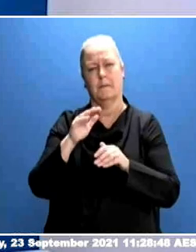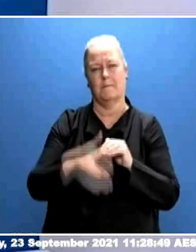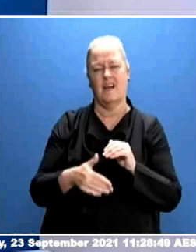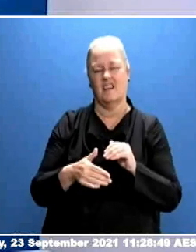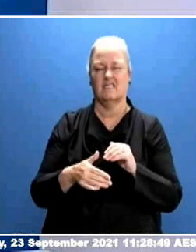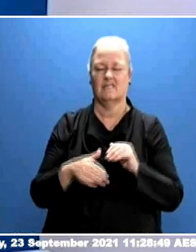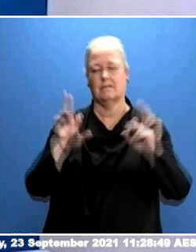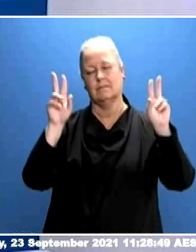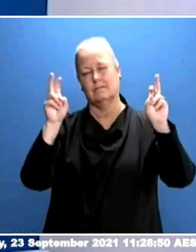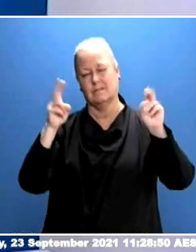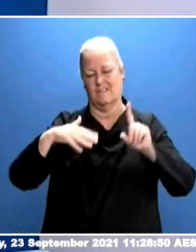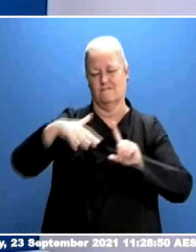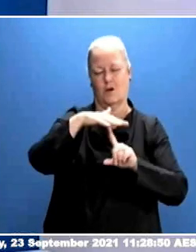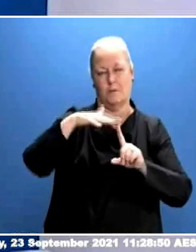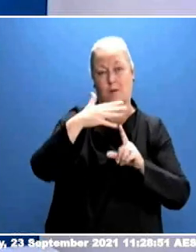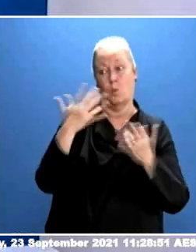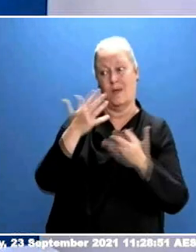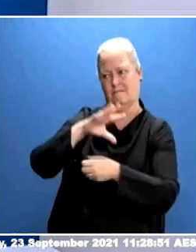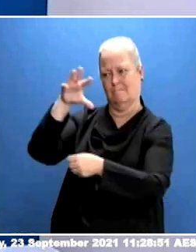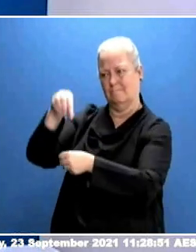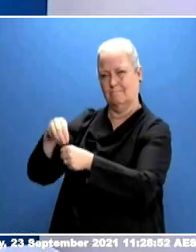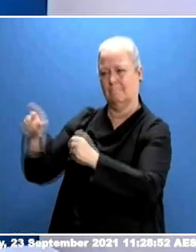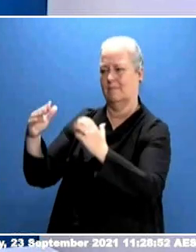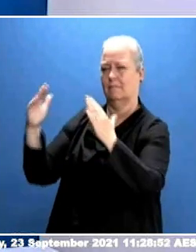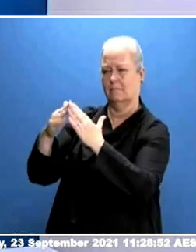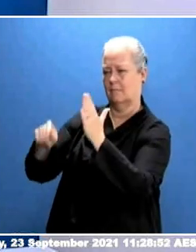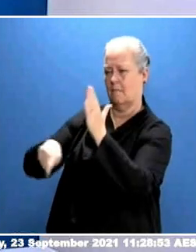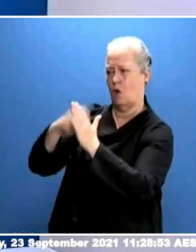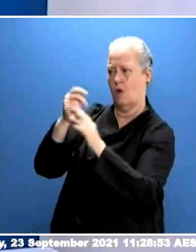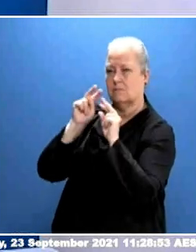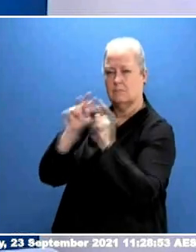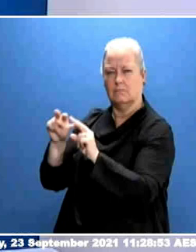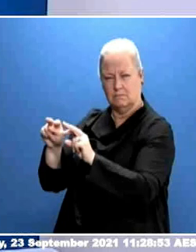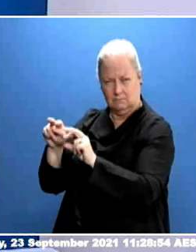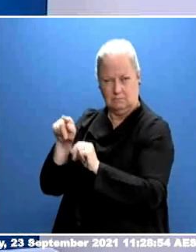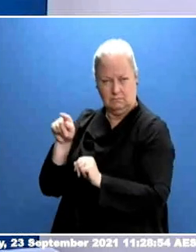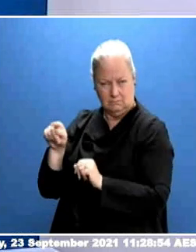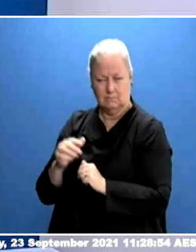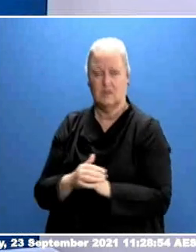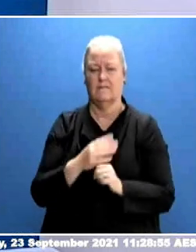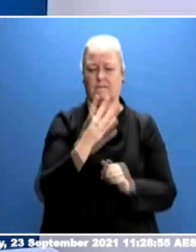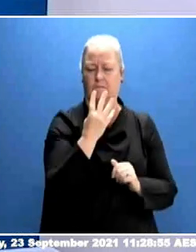at pages 42 through to 45, and you explain that environment